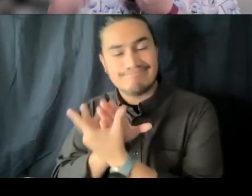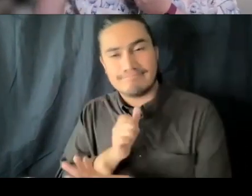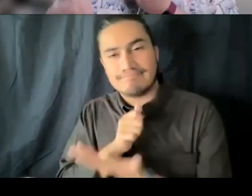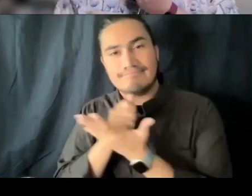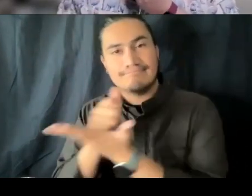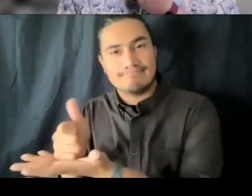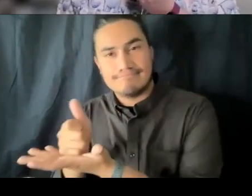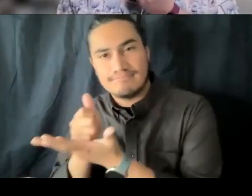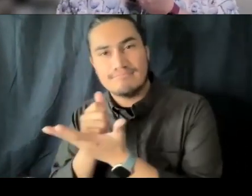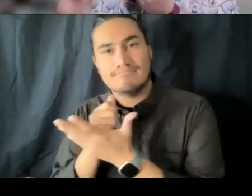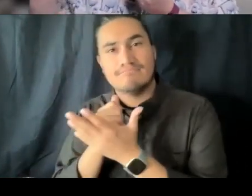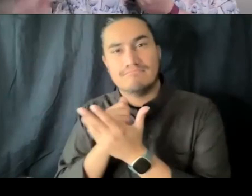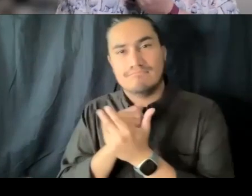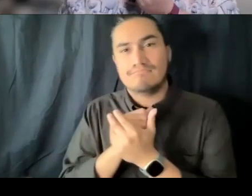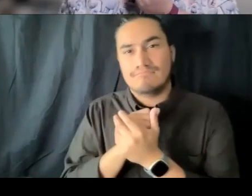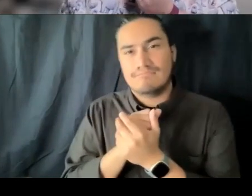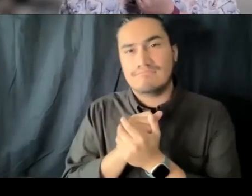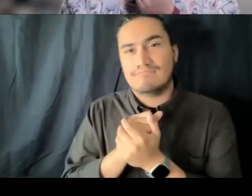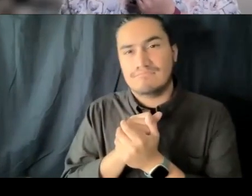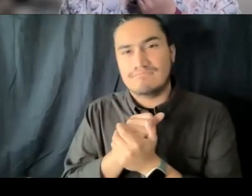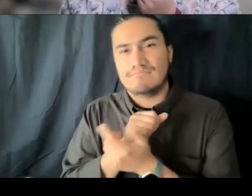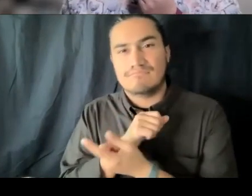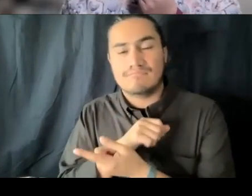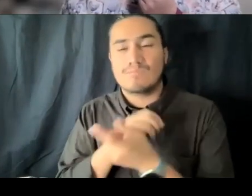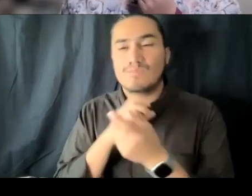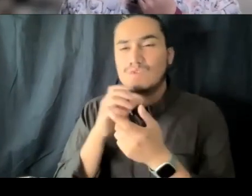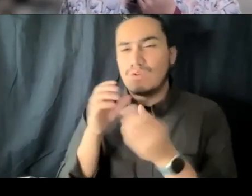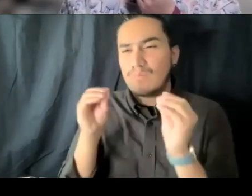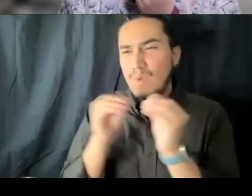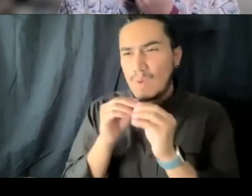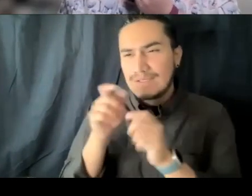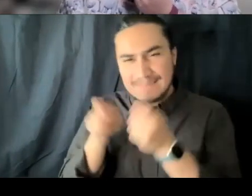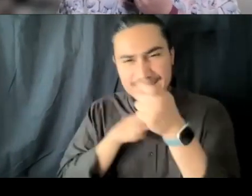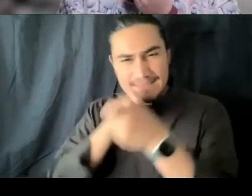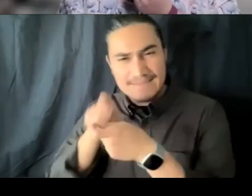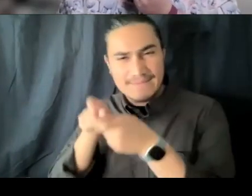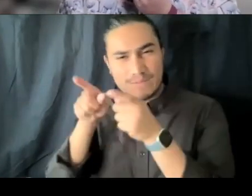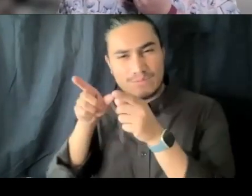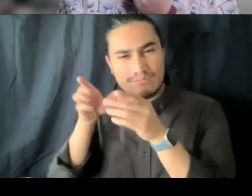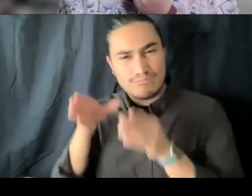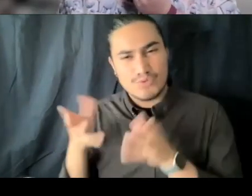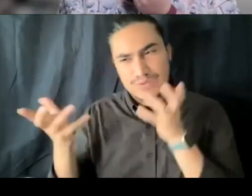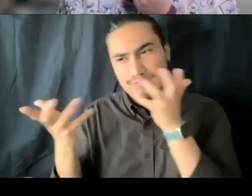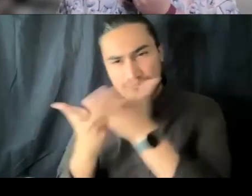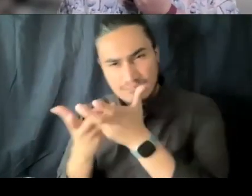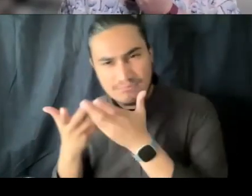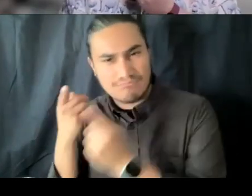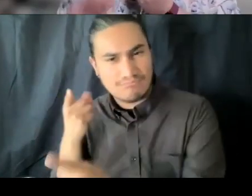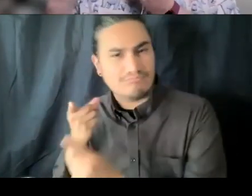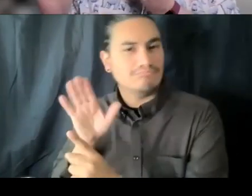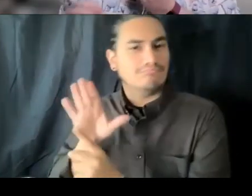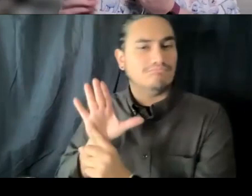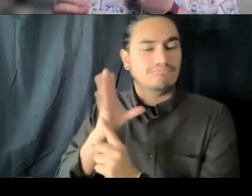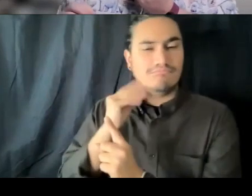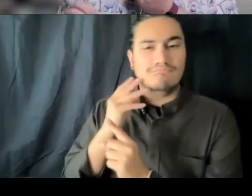which are culturally competent and individualized. Excellent, yeah. So y'all are already thinking